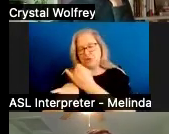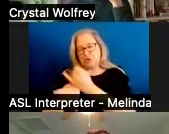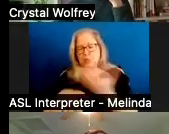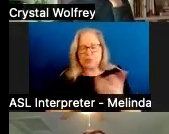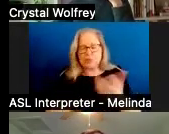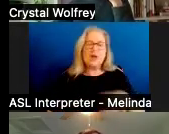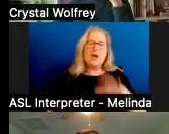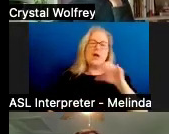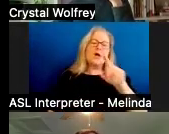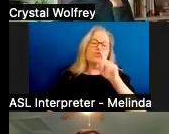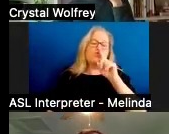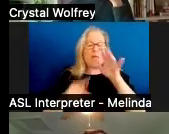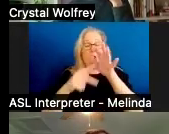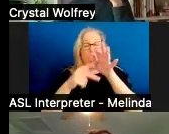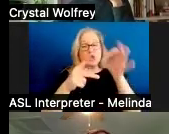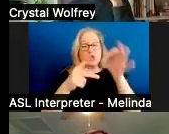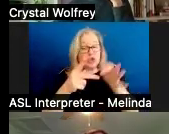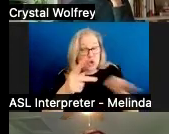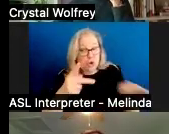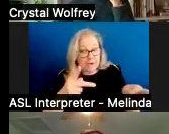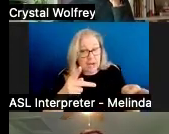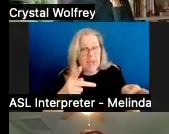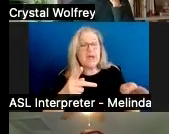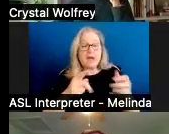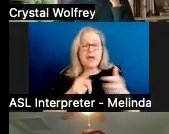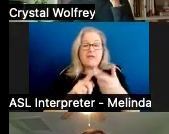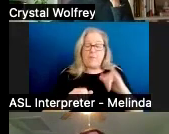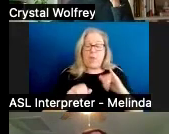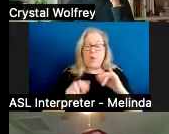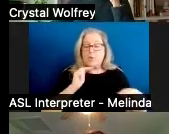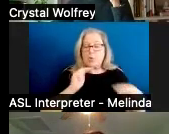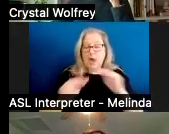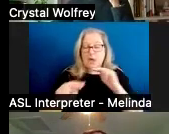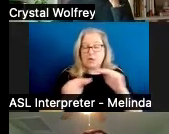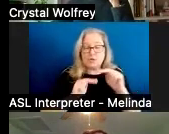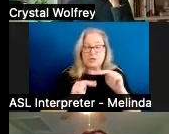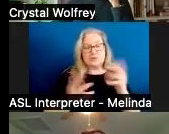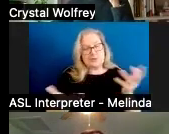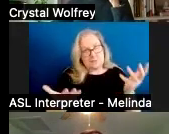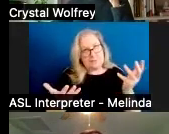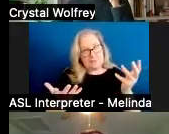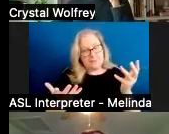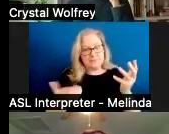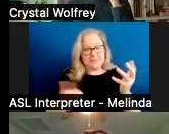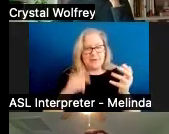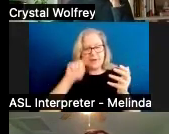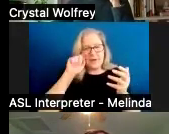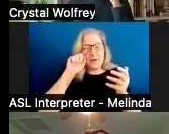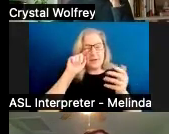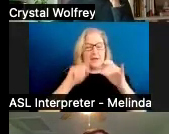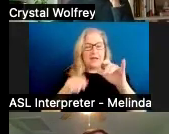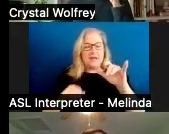Alternatively, from those negotiations, and we all have seen this, actually, where it gets into the thick of it,